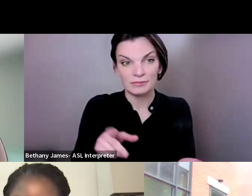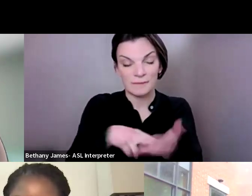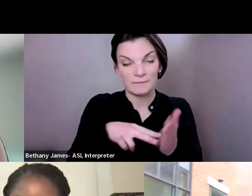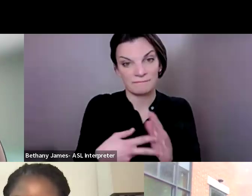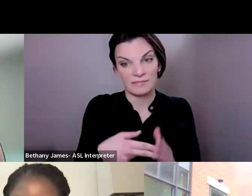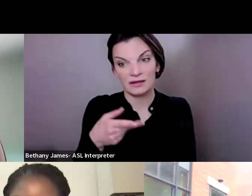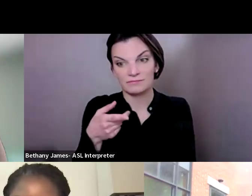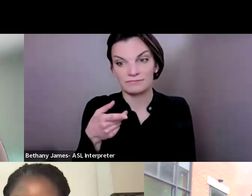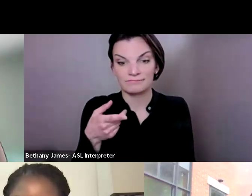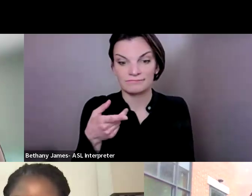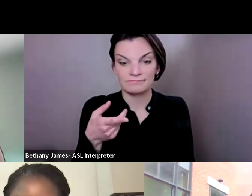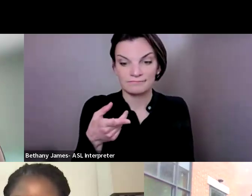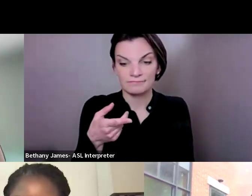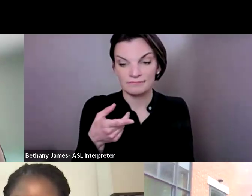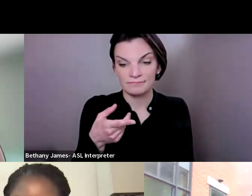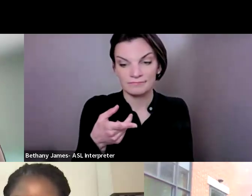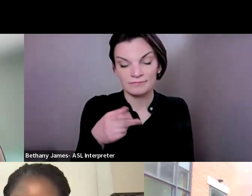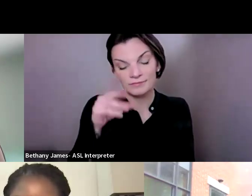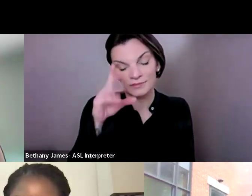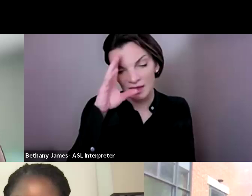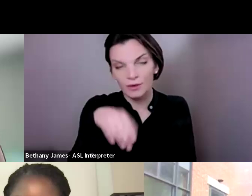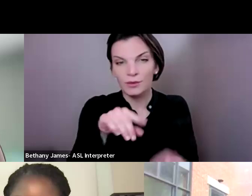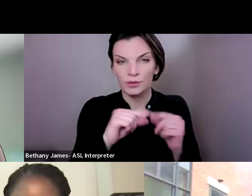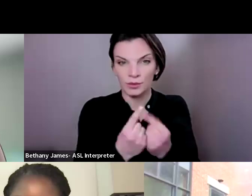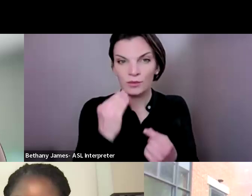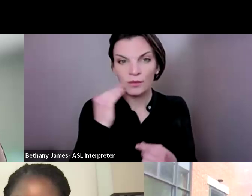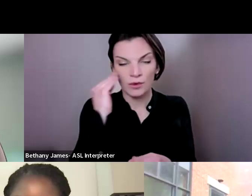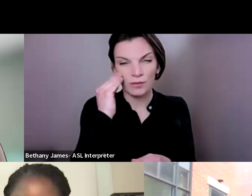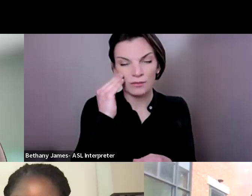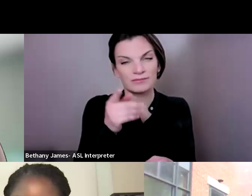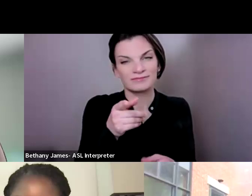taking. You know, I know some group homes that are near a Walmart that the folks who are doing